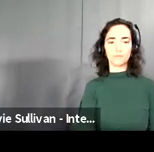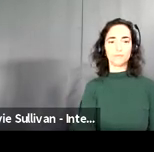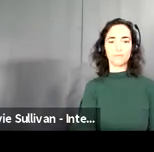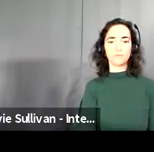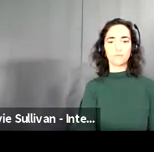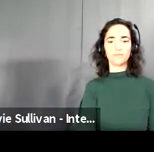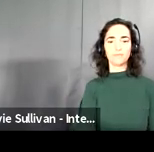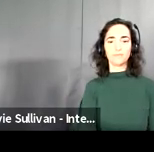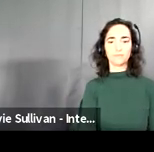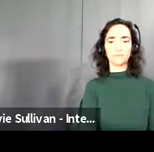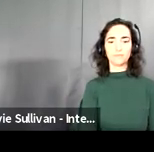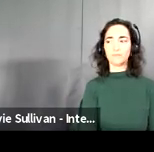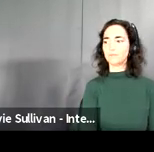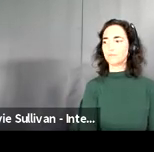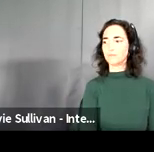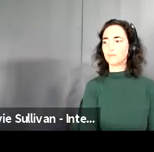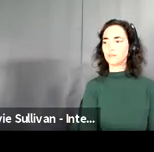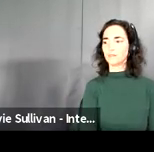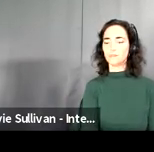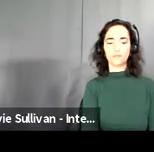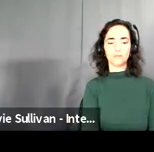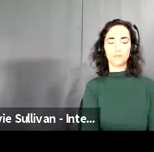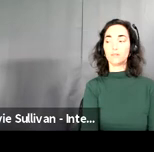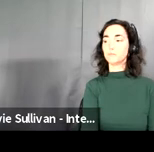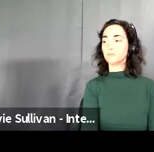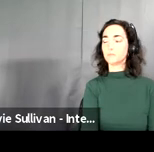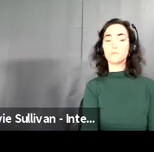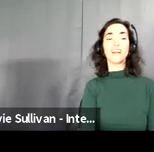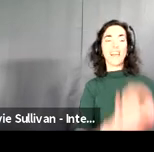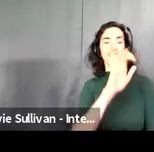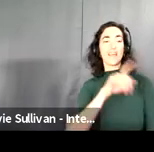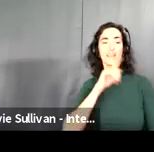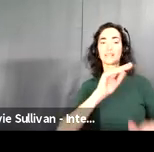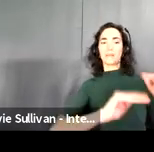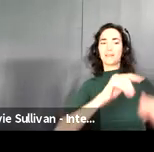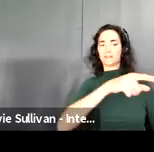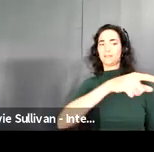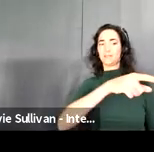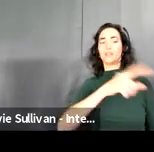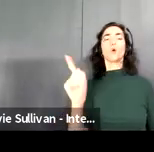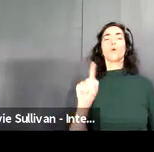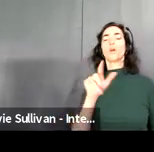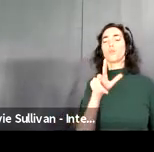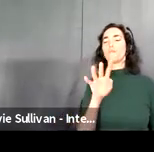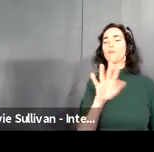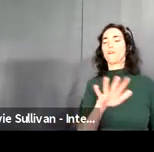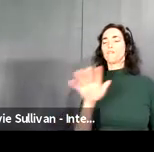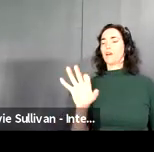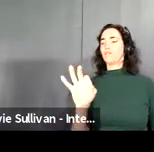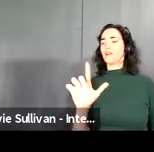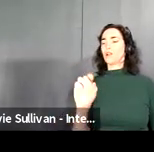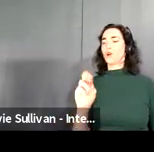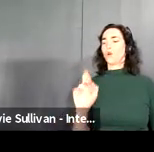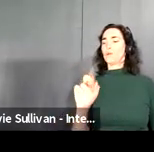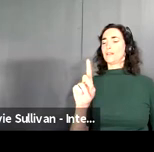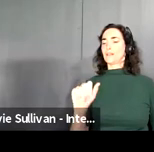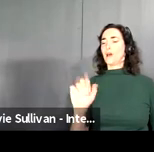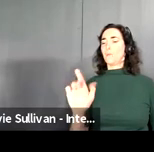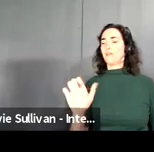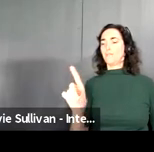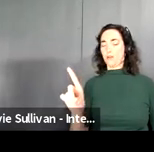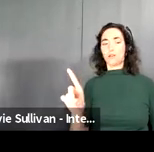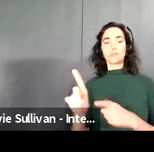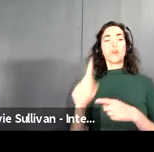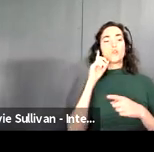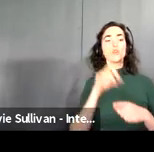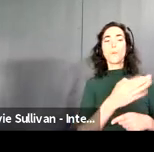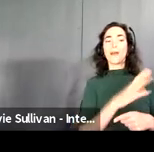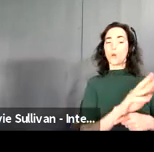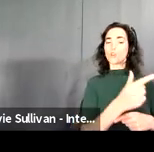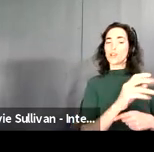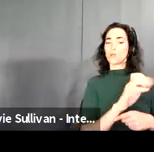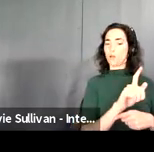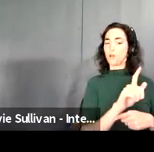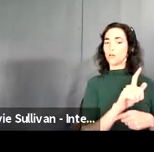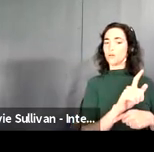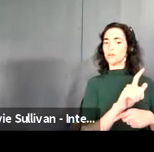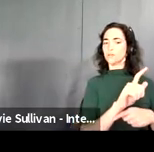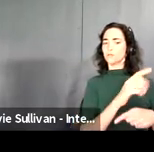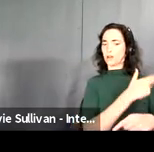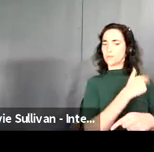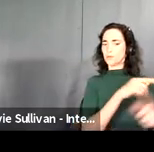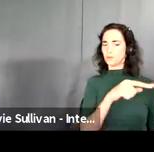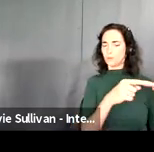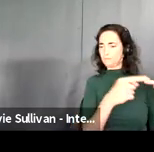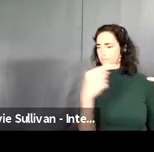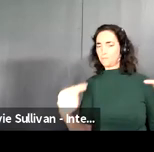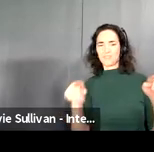So this right here is the actual facility is located at 3455 Florida blue bar which is directly across the street from the Baton Rouge general mid City campus and I want to say this.